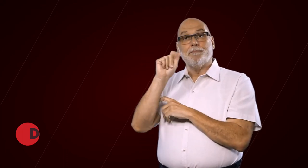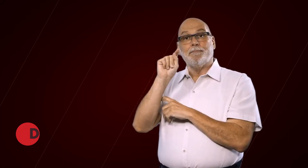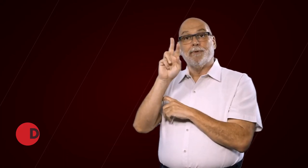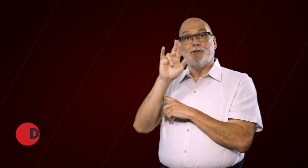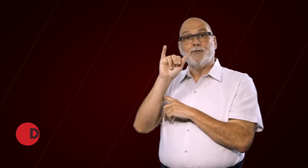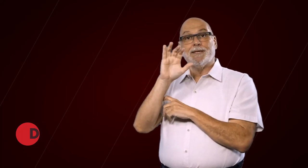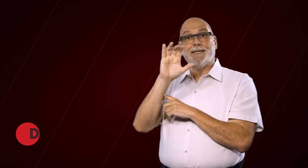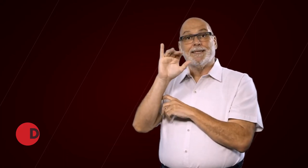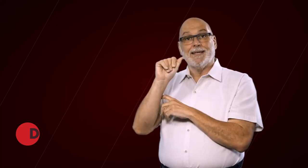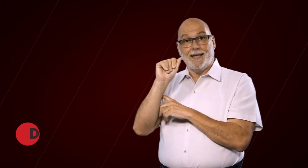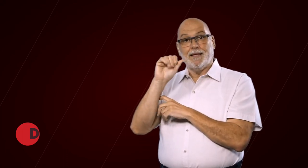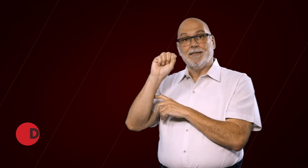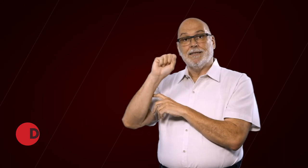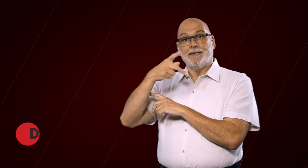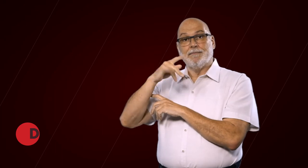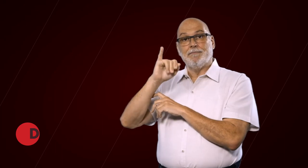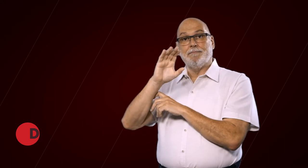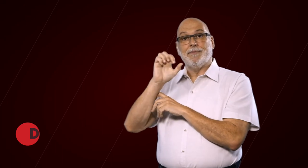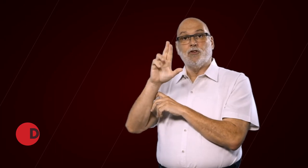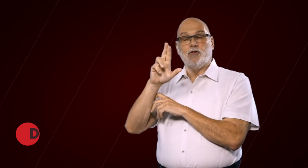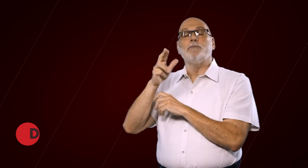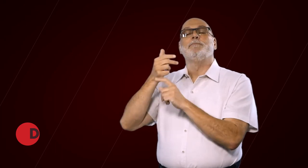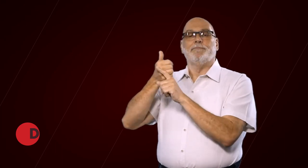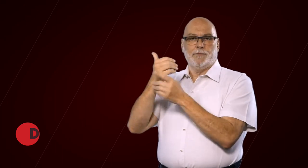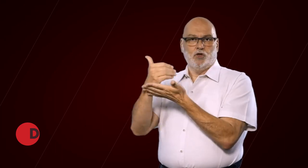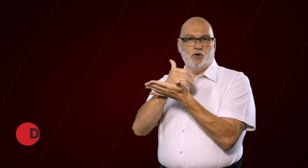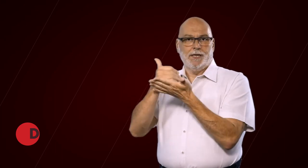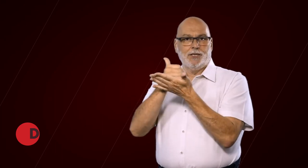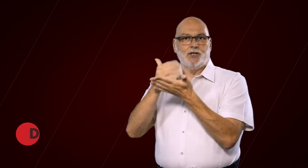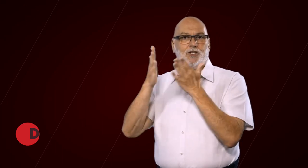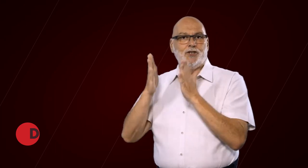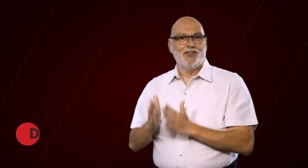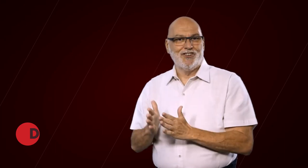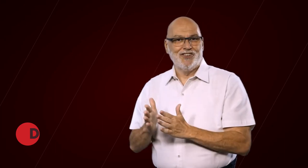Patricia Spicer is treasurer.